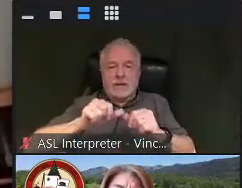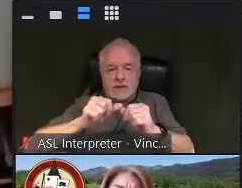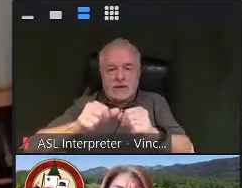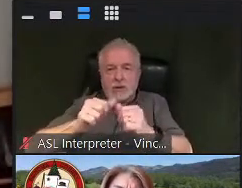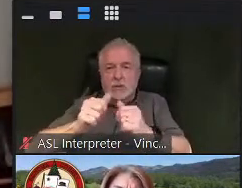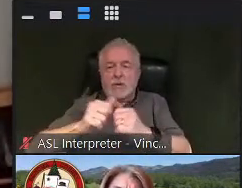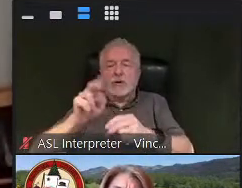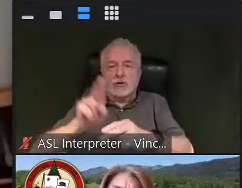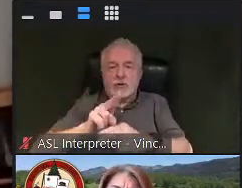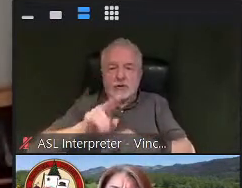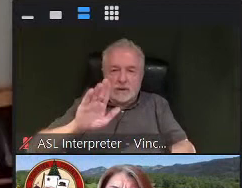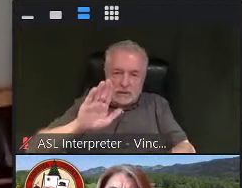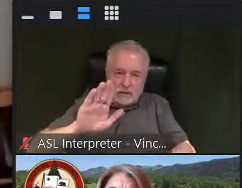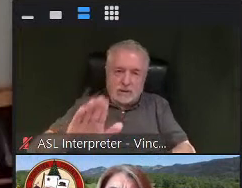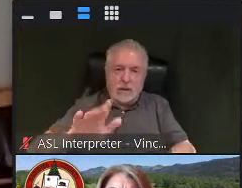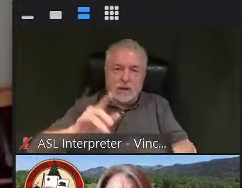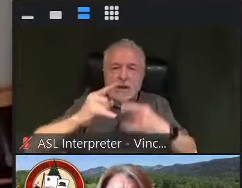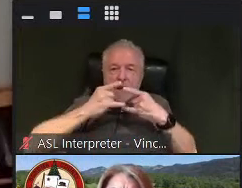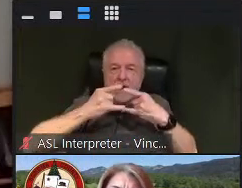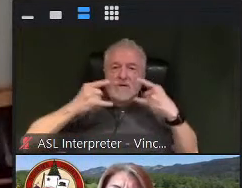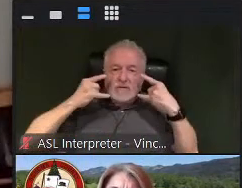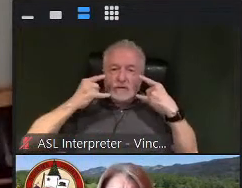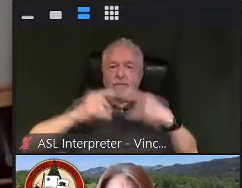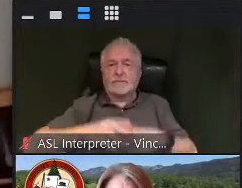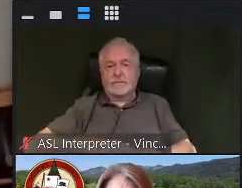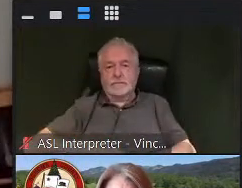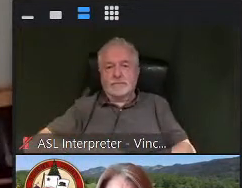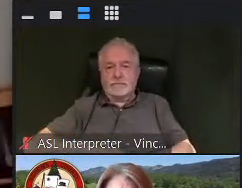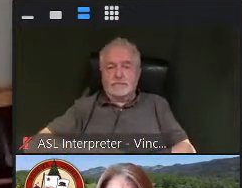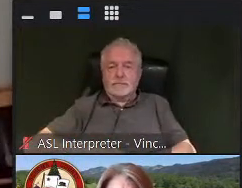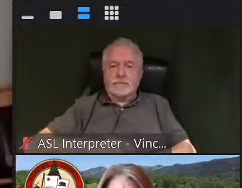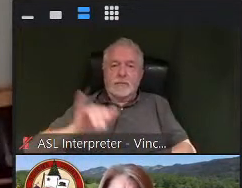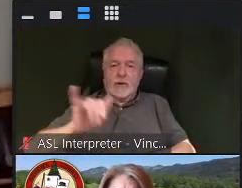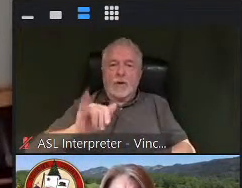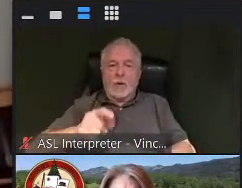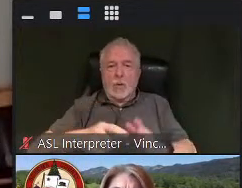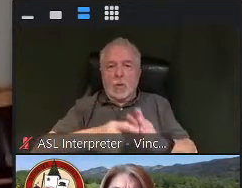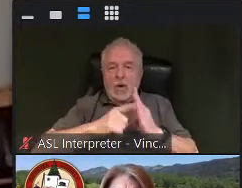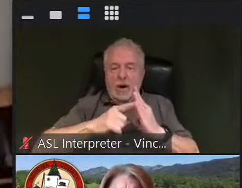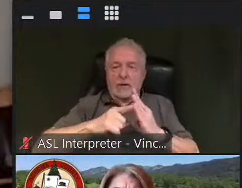the use of their cover as the face coverings. They also require that two times